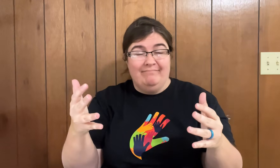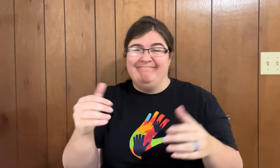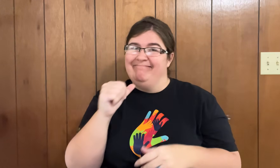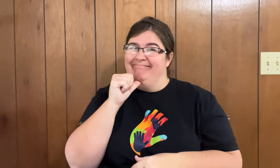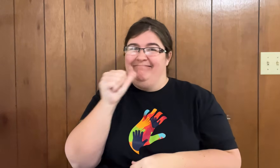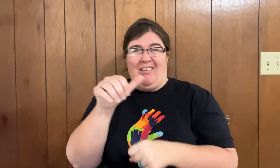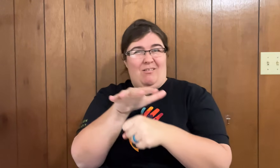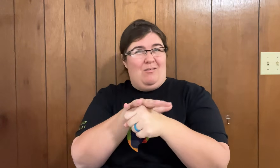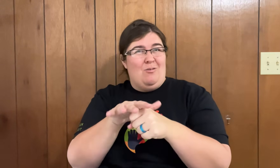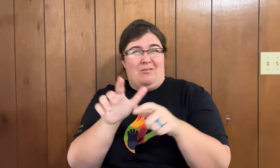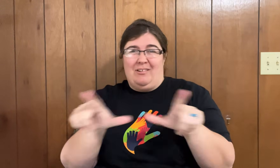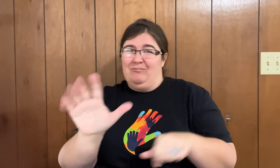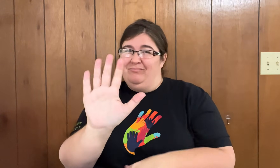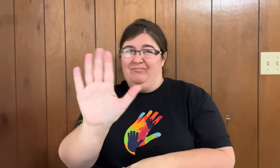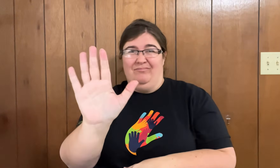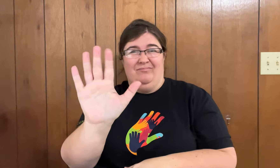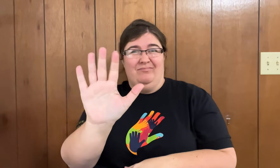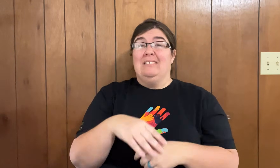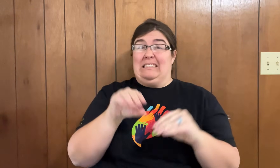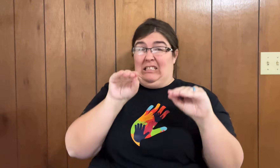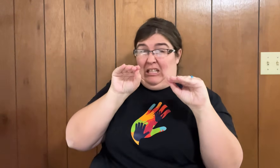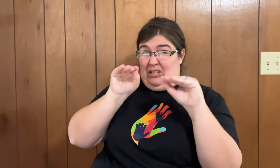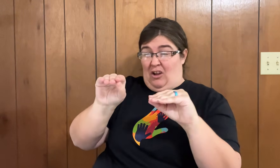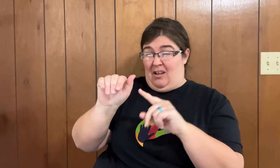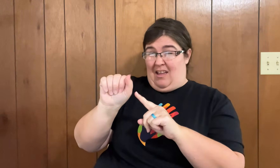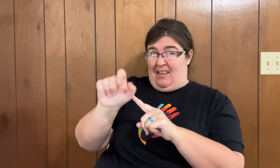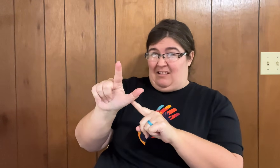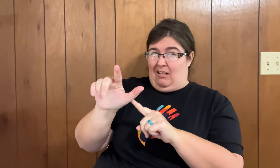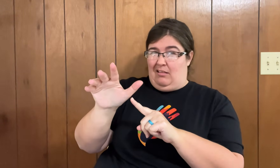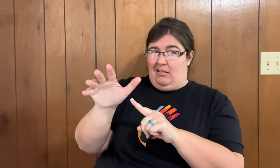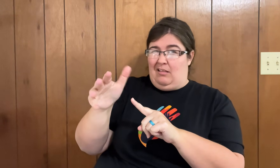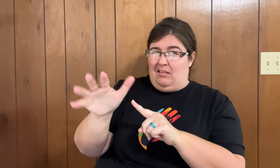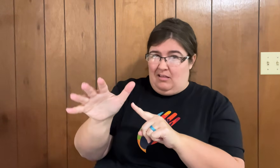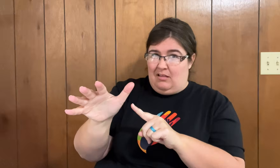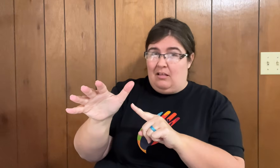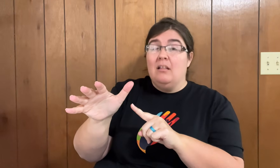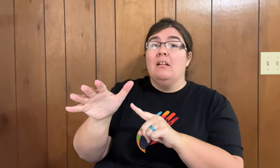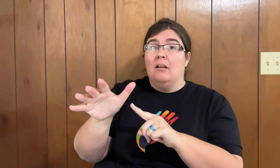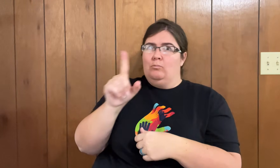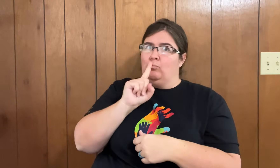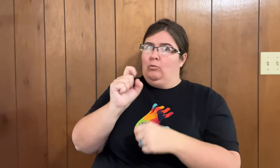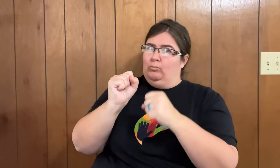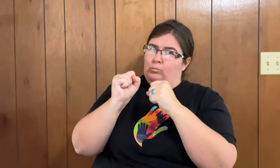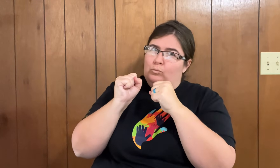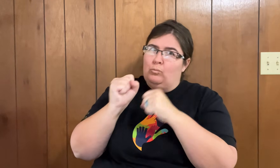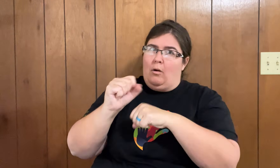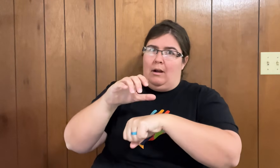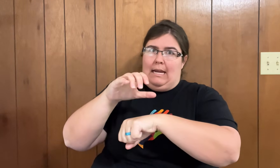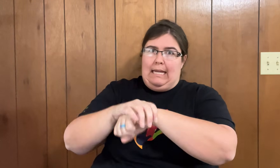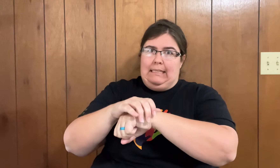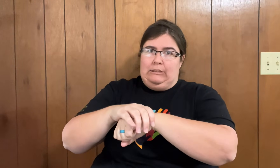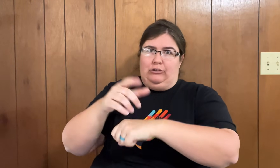sign language? Not the local languages, but taught ASL in a way. Really it was